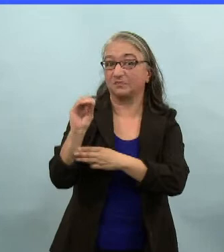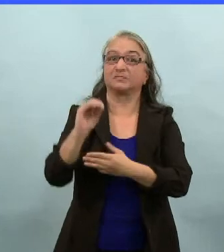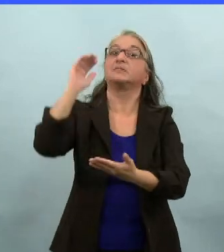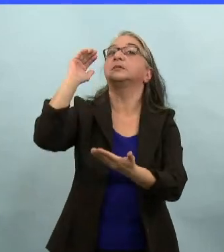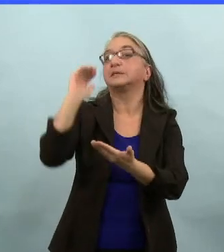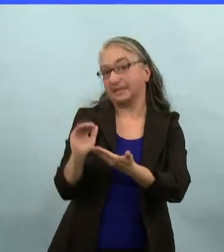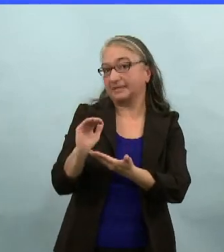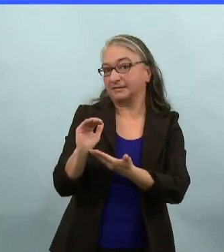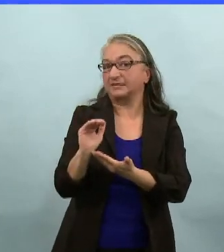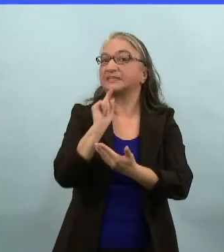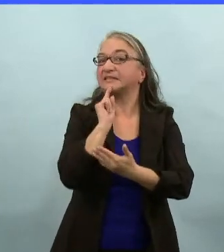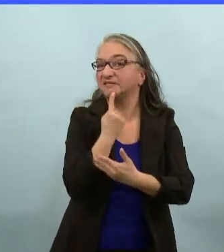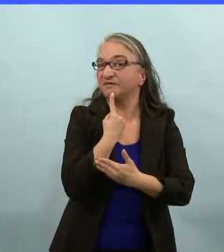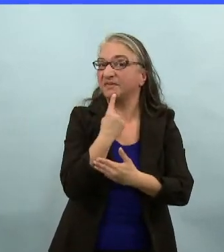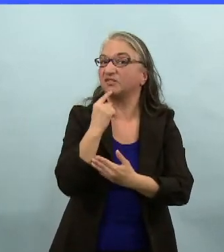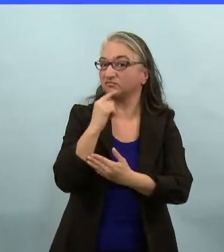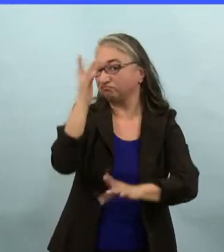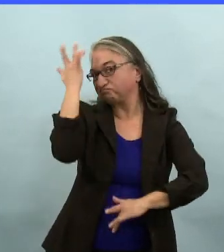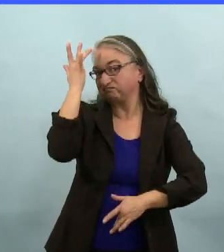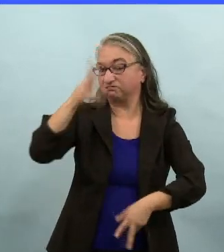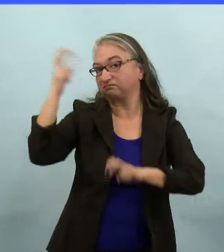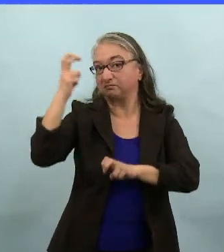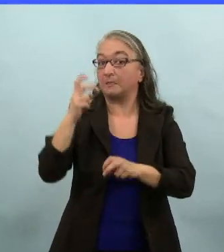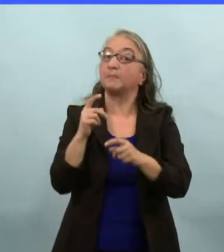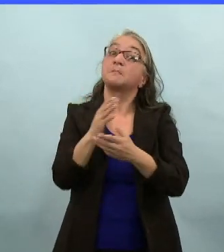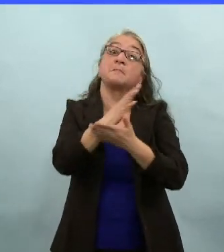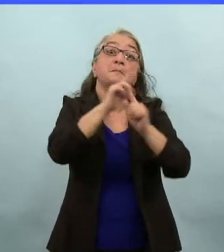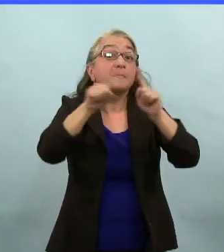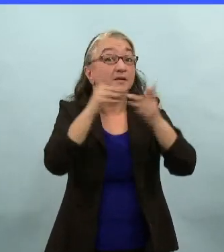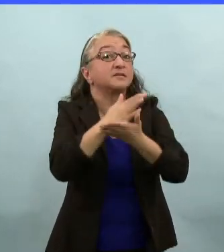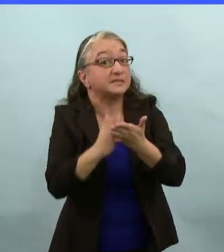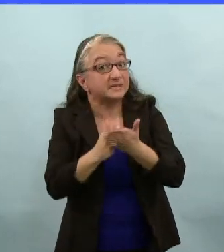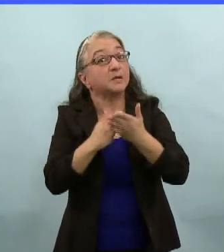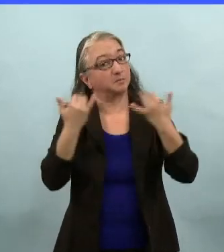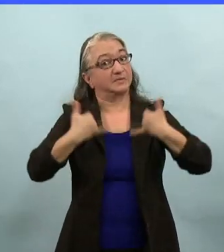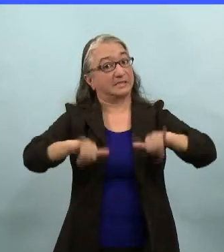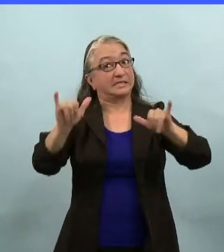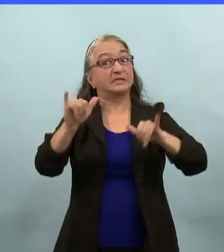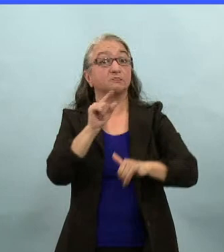for some people particularly those that are unvaccinated and have high risk conditions